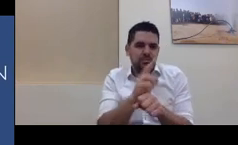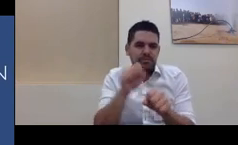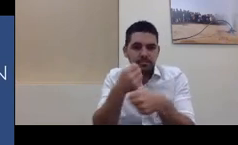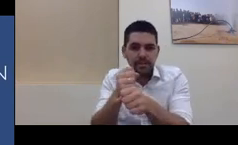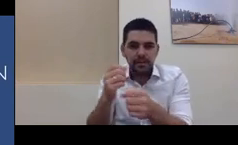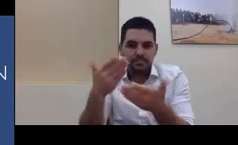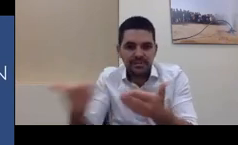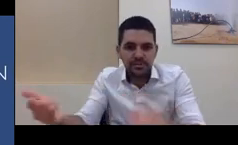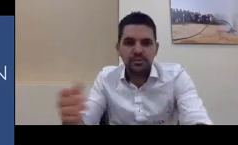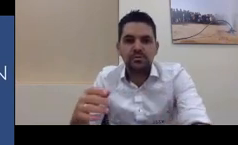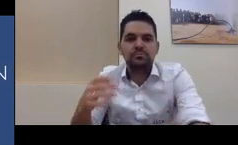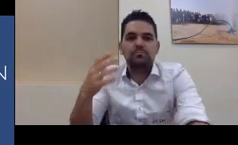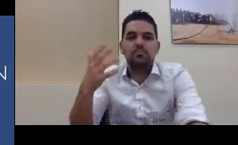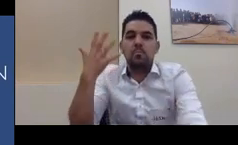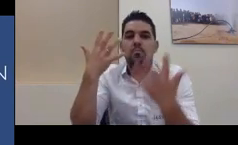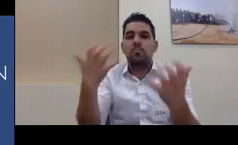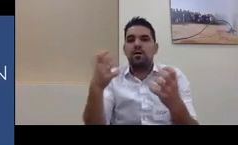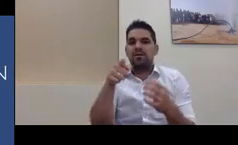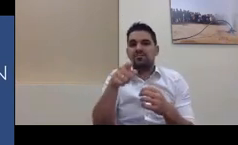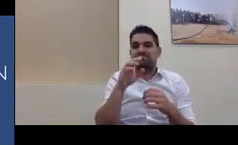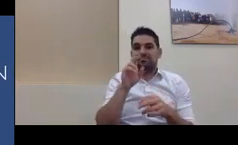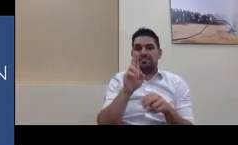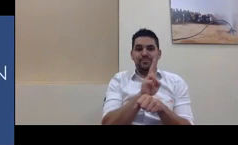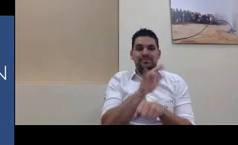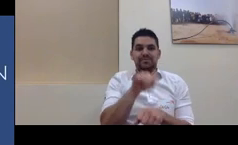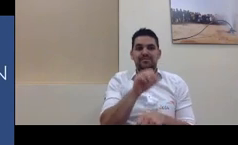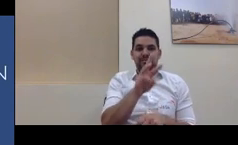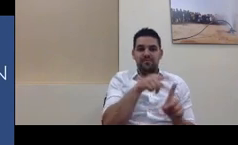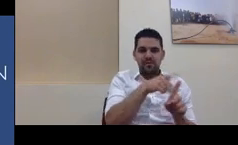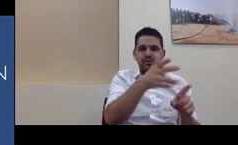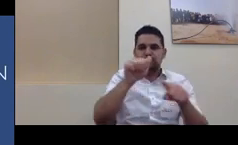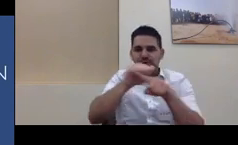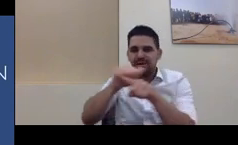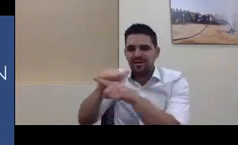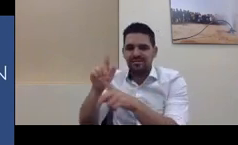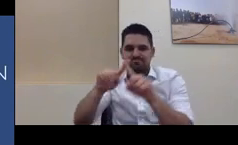and children that are deaf, so it's easy to use. They want to use that software